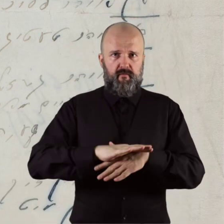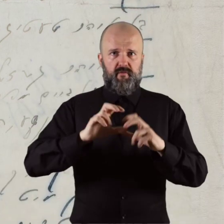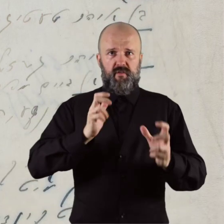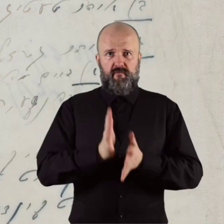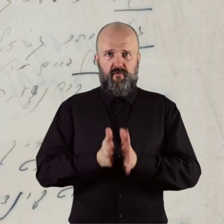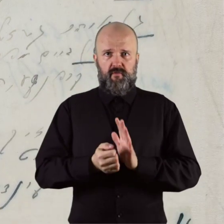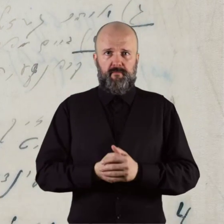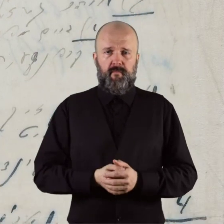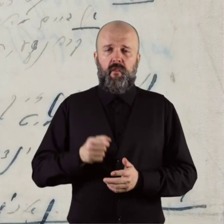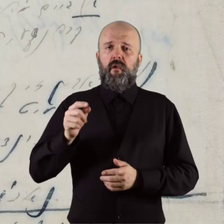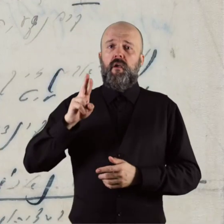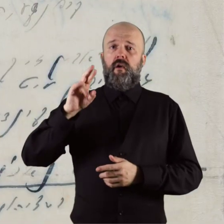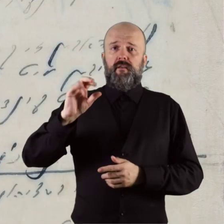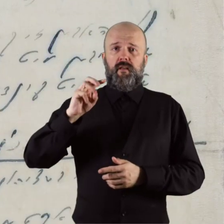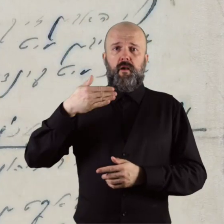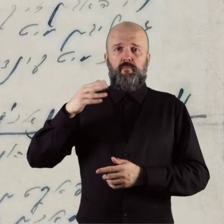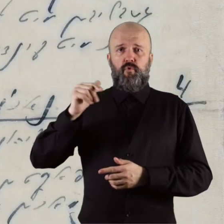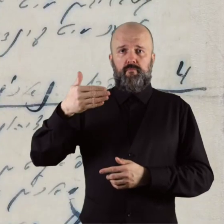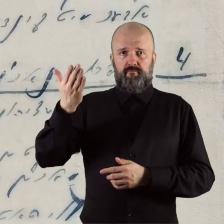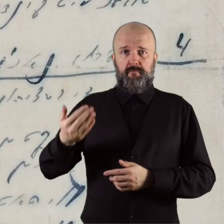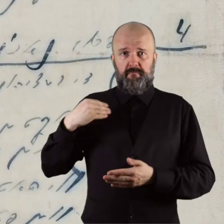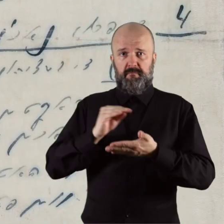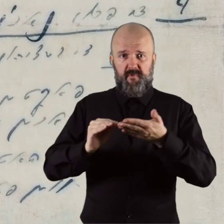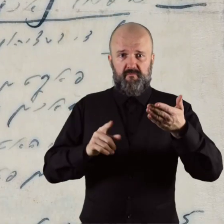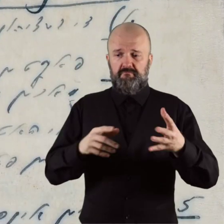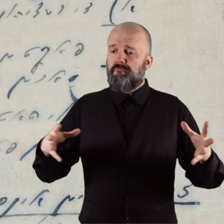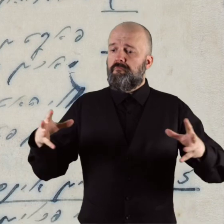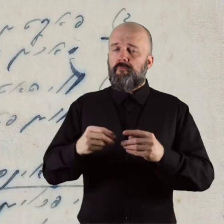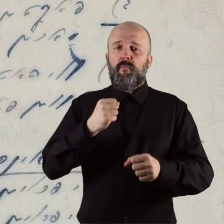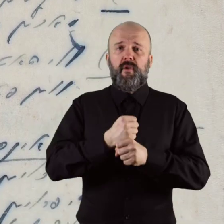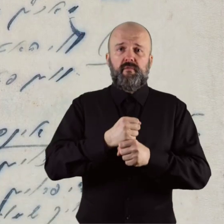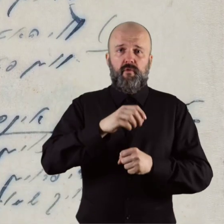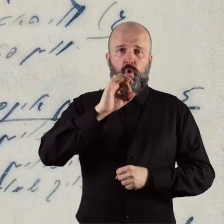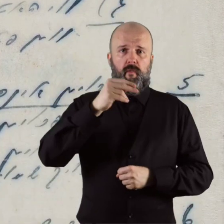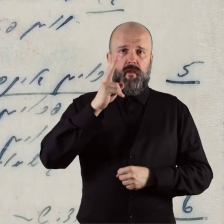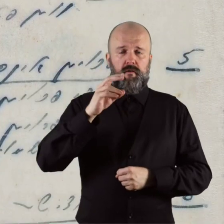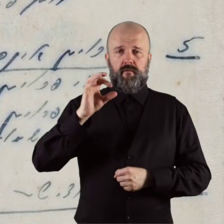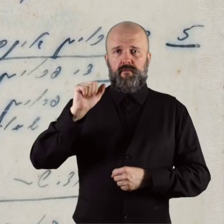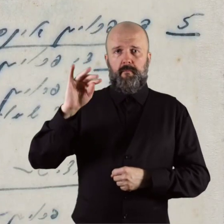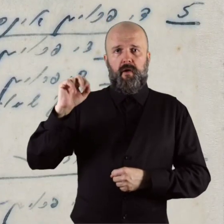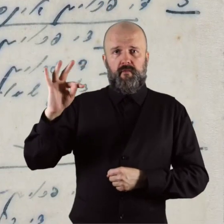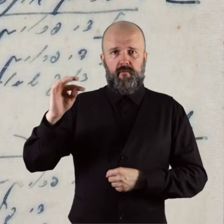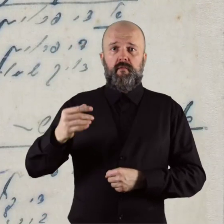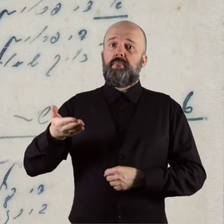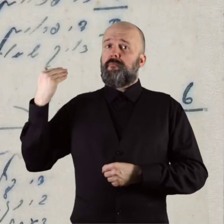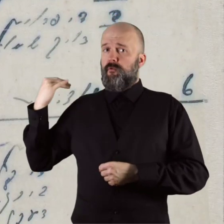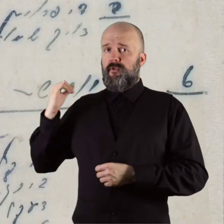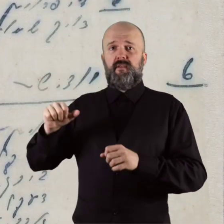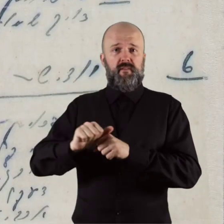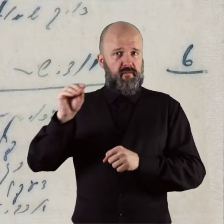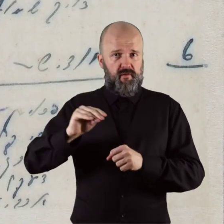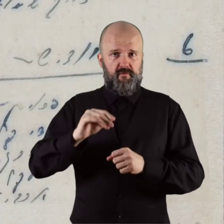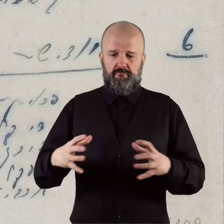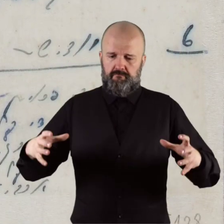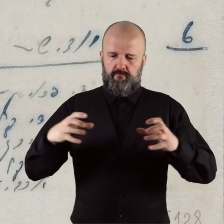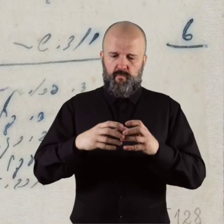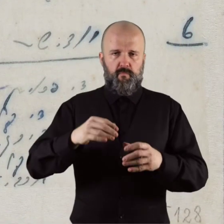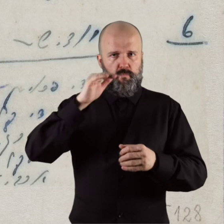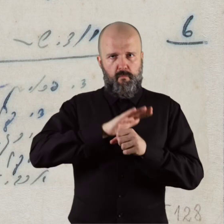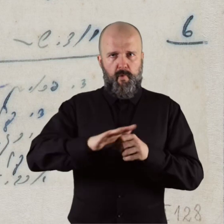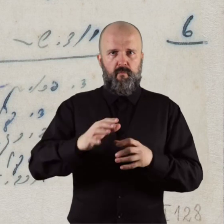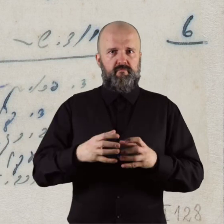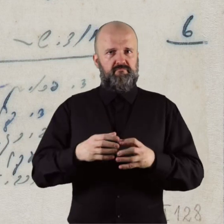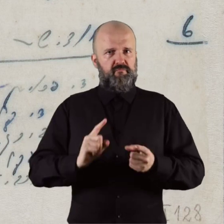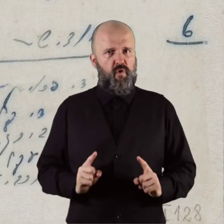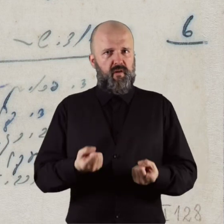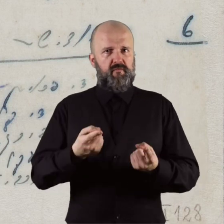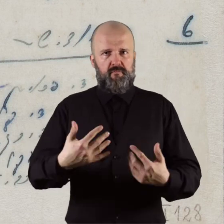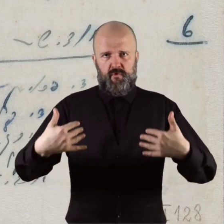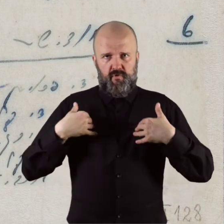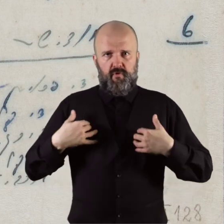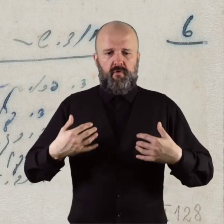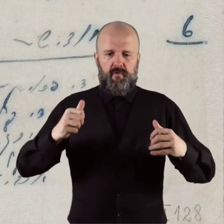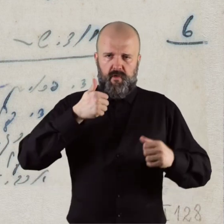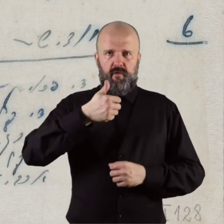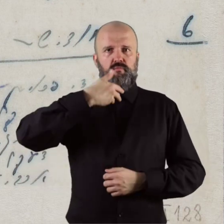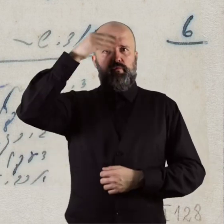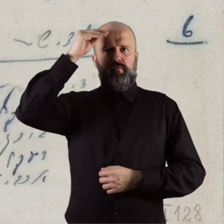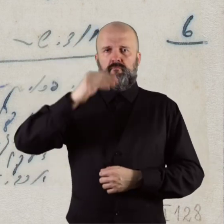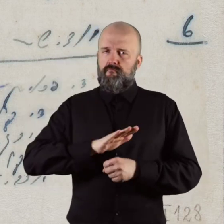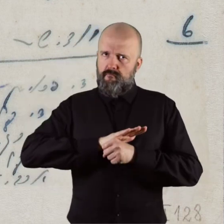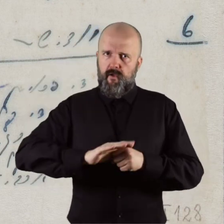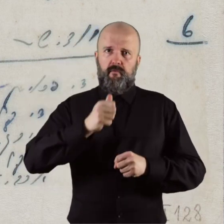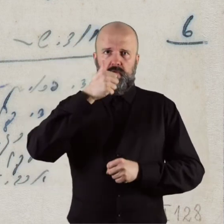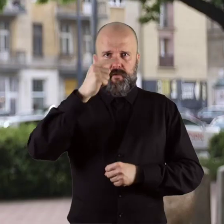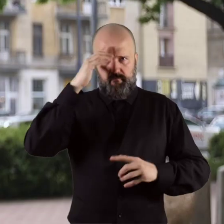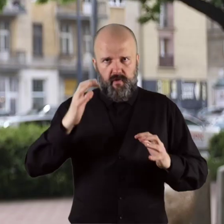Ringelblum wrote that ‘the collaborators of "Oneg Shabbat" were and are still today a single corporation animated by one spirit, imbued with one idea.